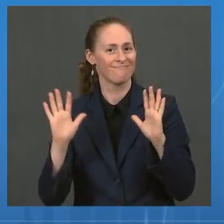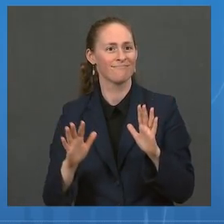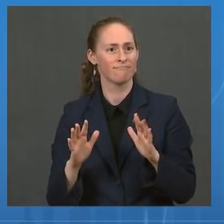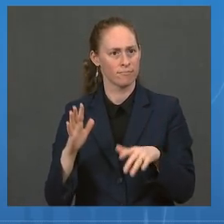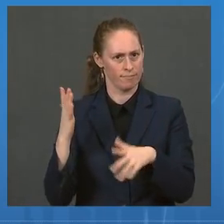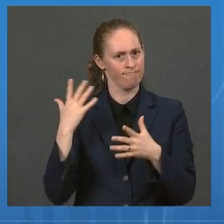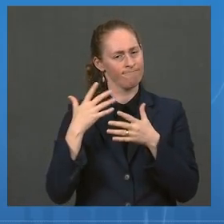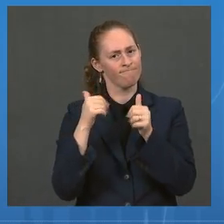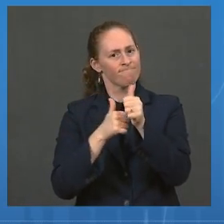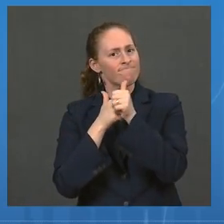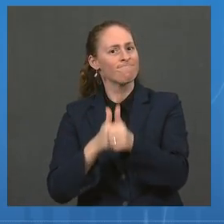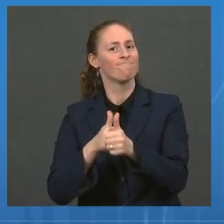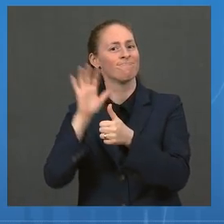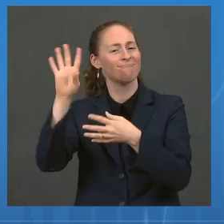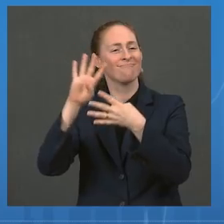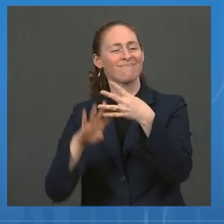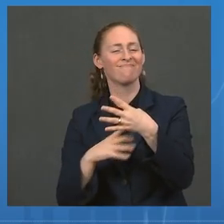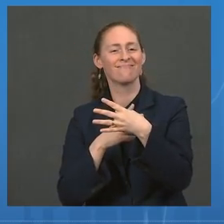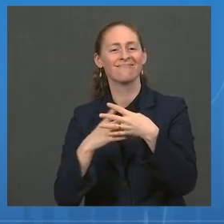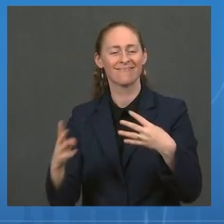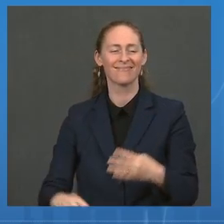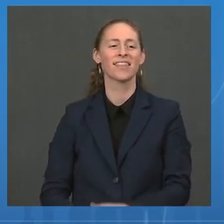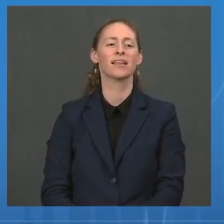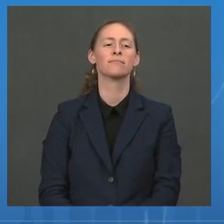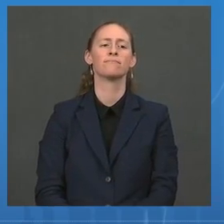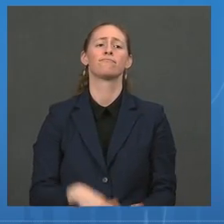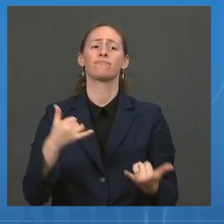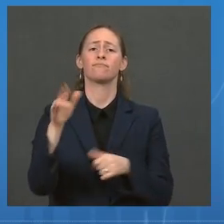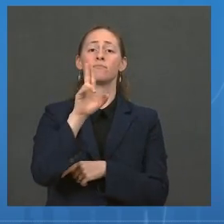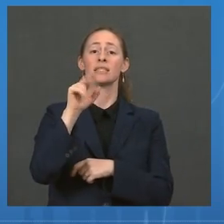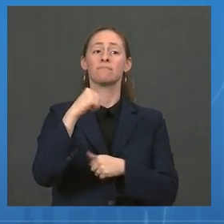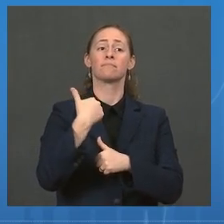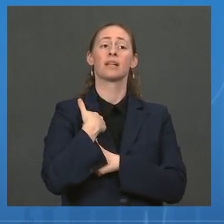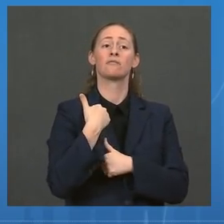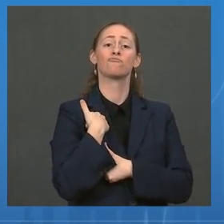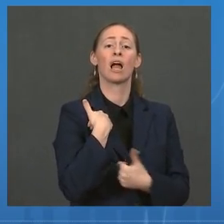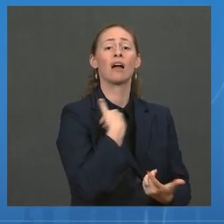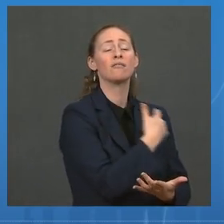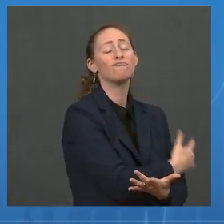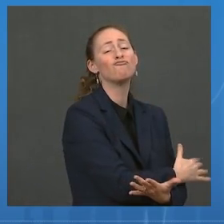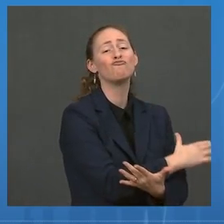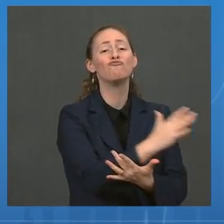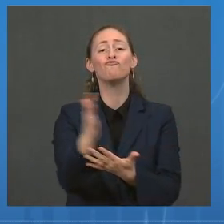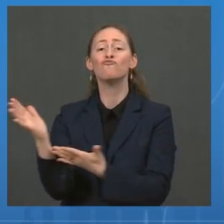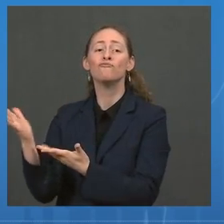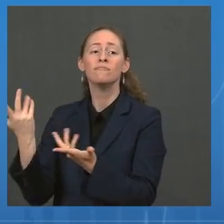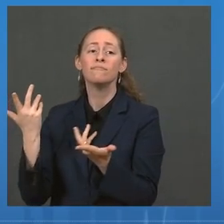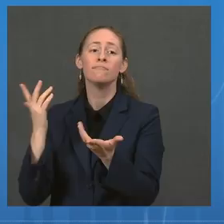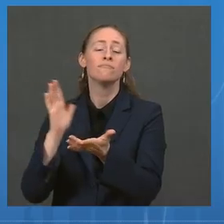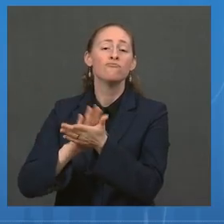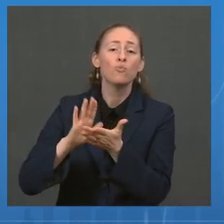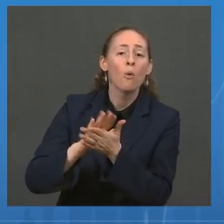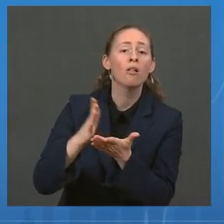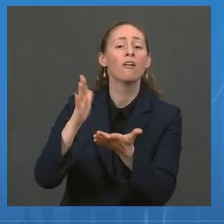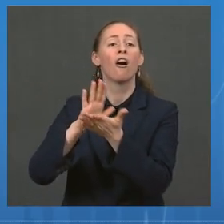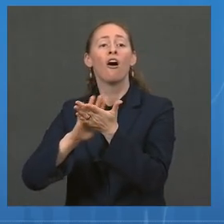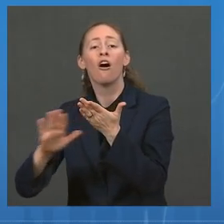So, from the U.S. military to big and small businesses, to colleges and universities, to healthcare employers,